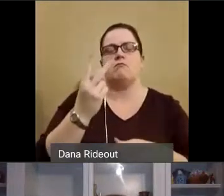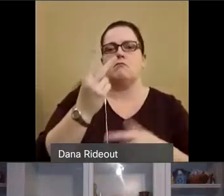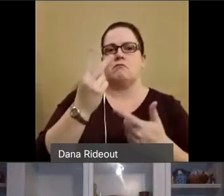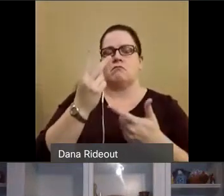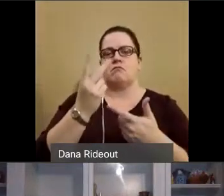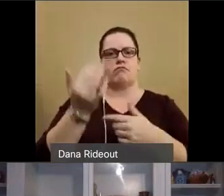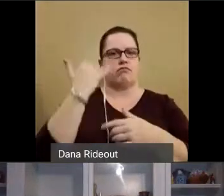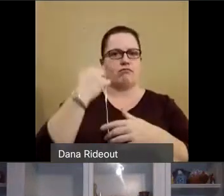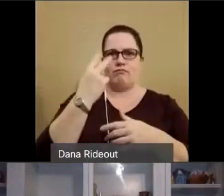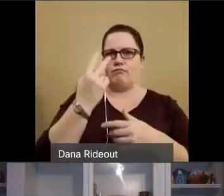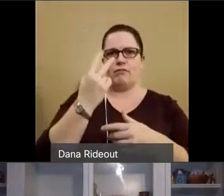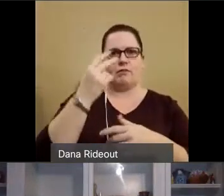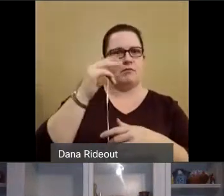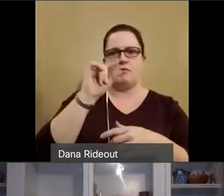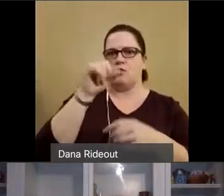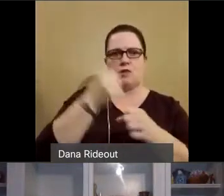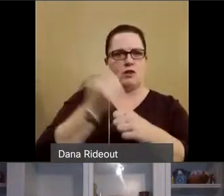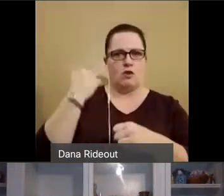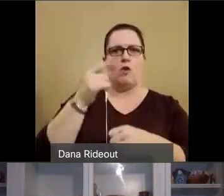And she asked how do we have theory in an epidemic?